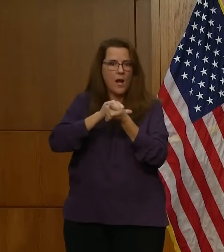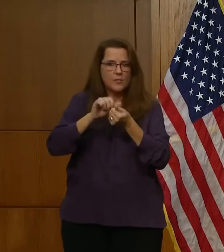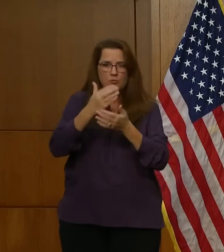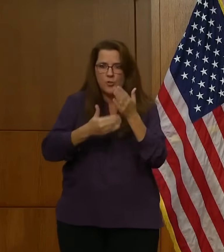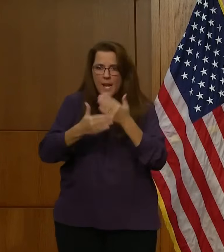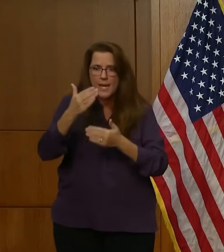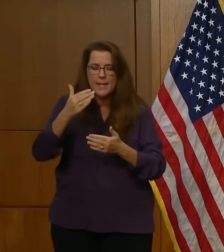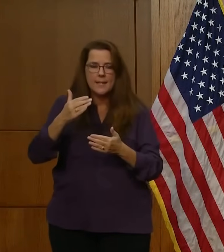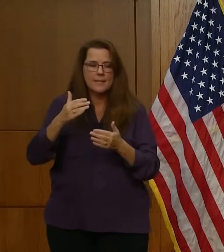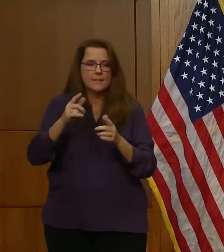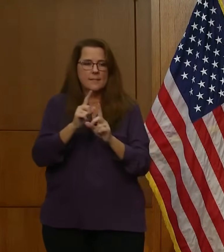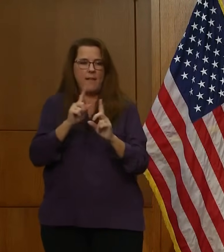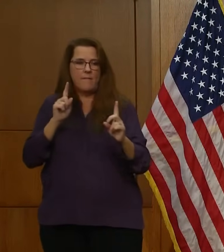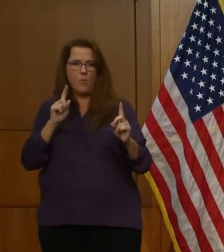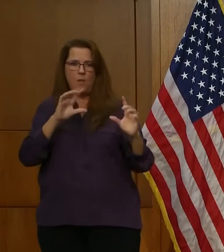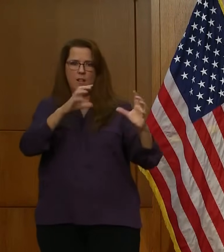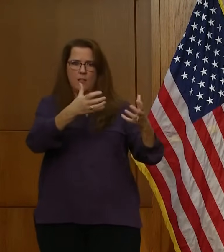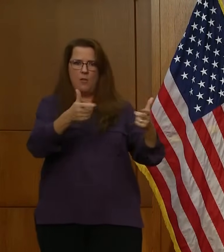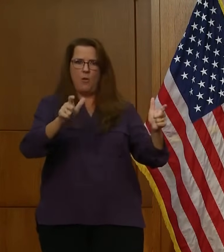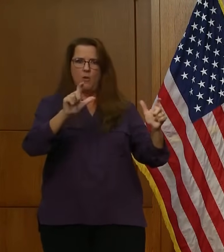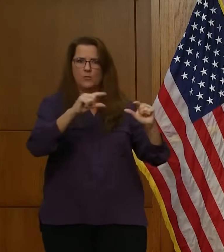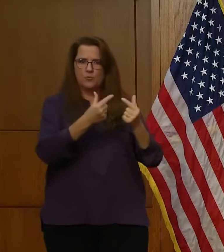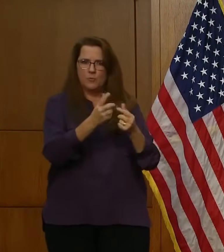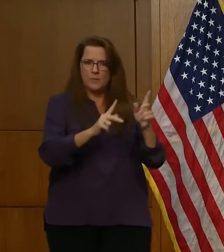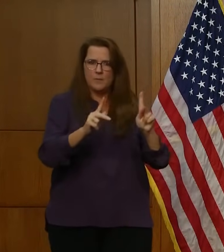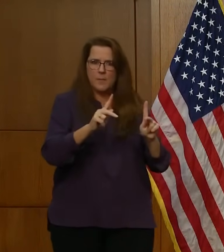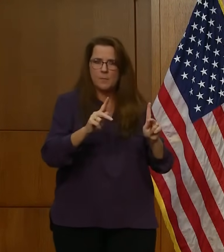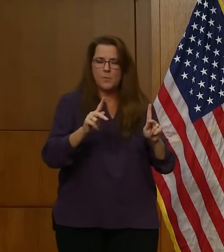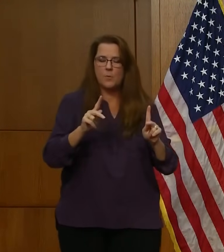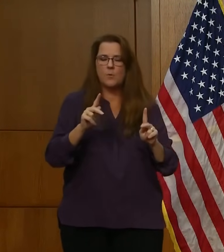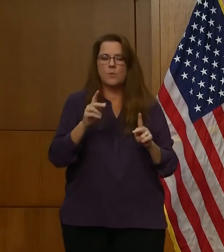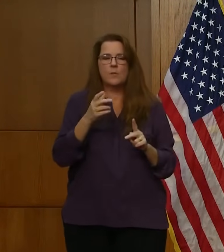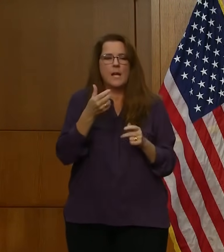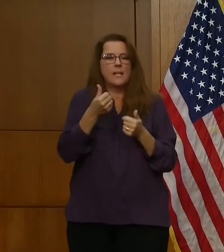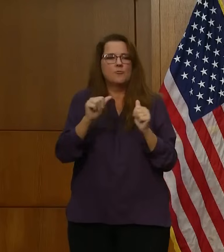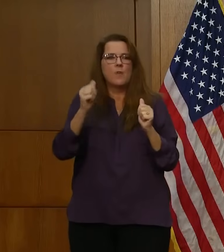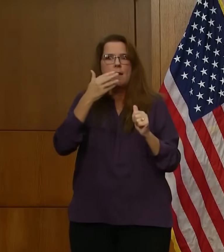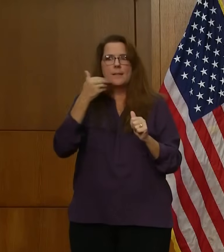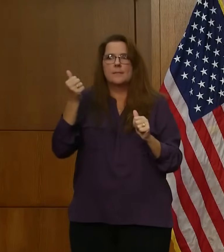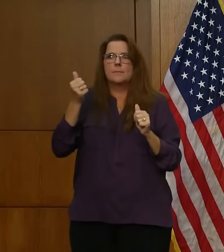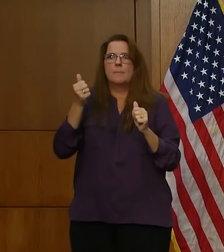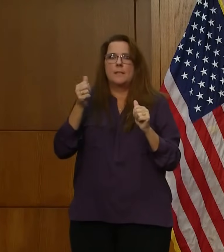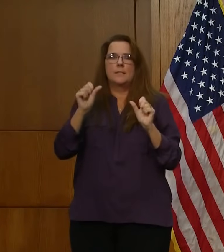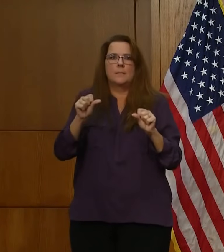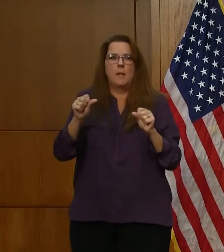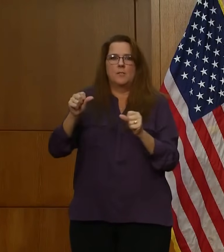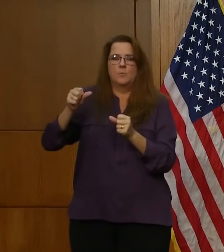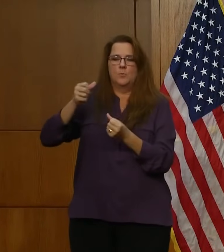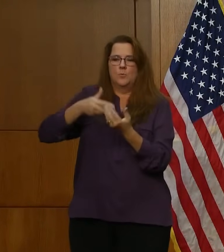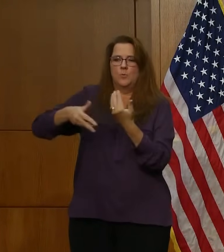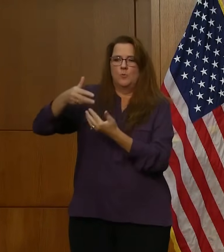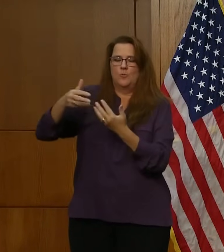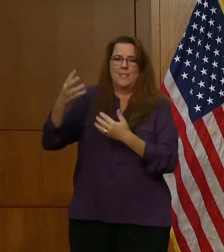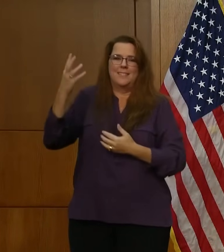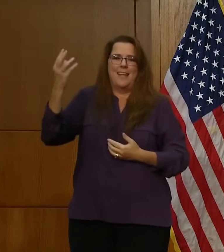WEARING A MASK IN PUBLIC WASHING OUR HANDS, STAYING AWAY FROM CROWDS AND LARGE GROUPS